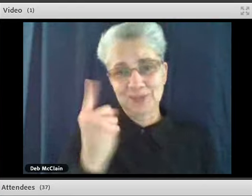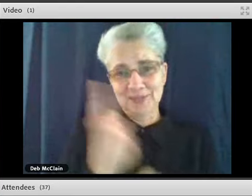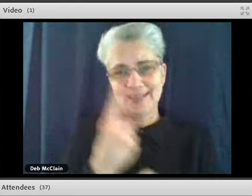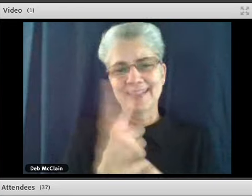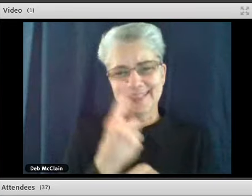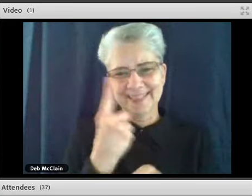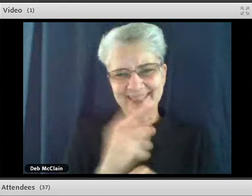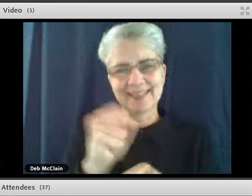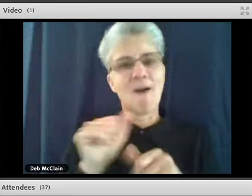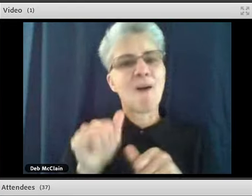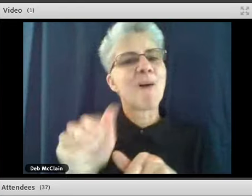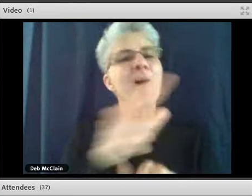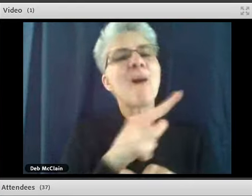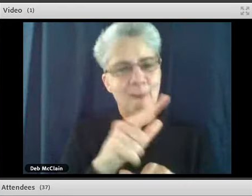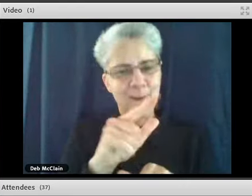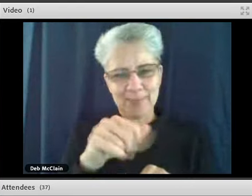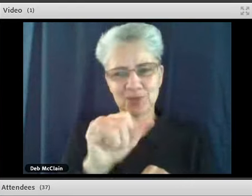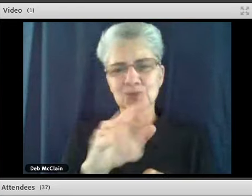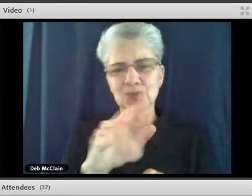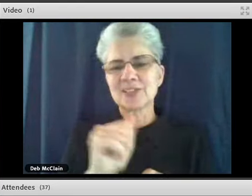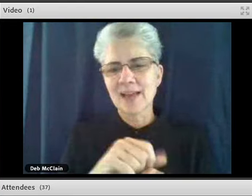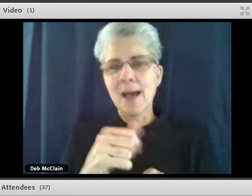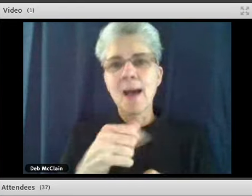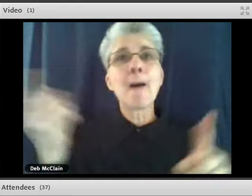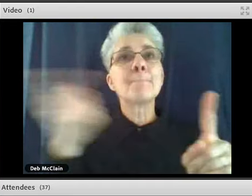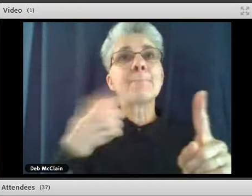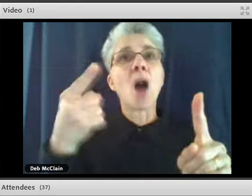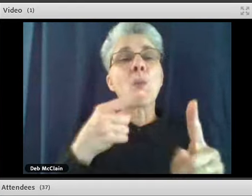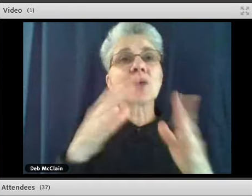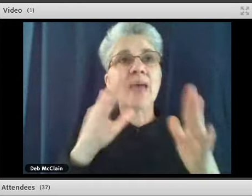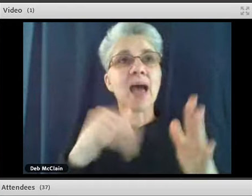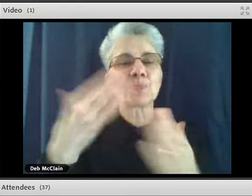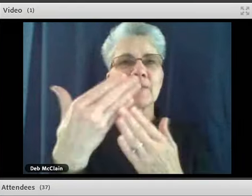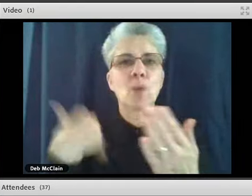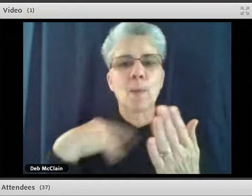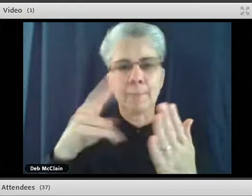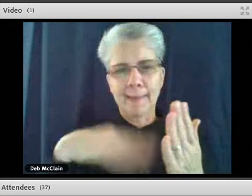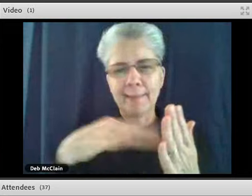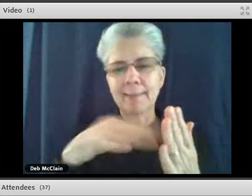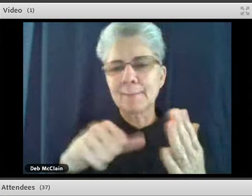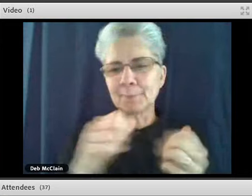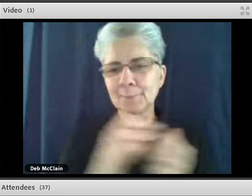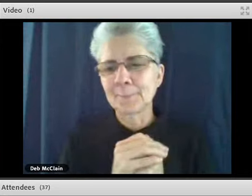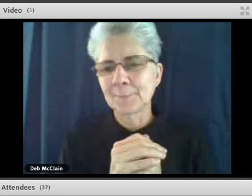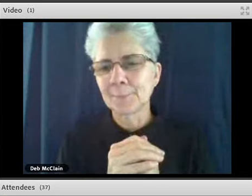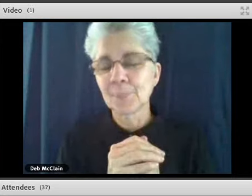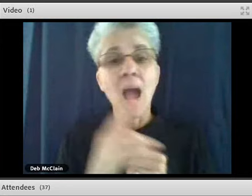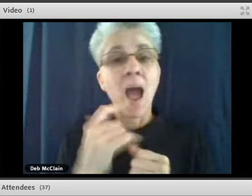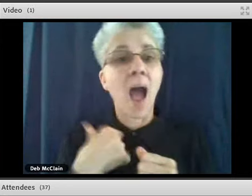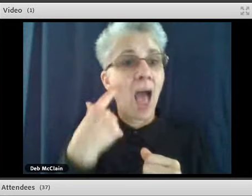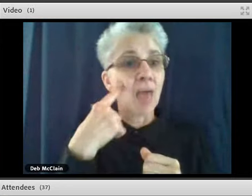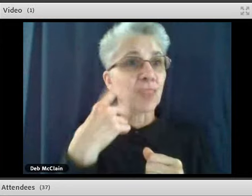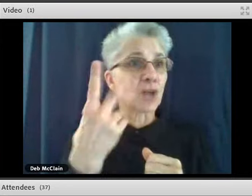Oh, my goodness. Right? Right, Patricia? "Power-washing the house before painting it." Oh, my goodness.